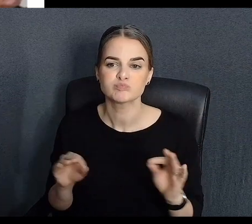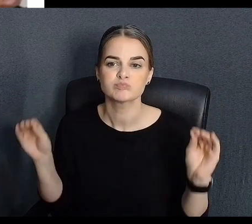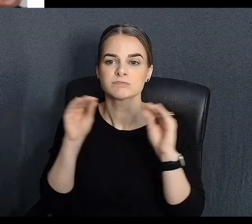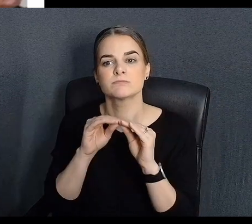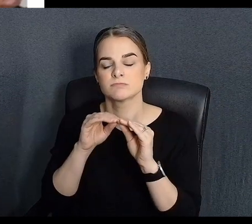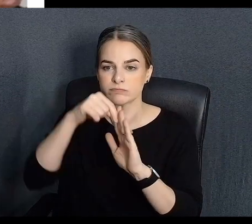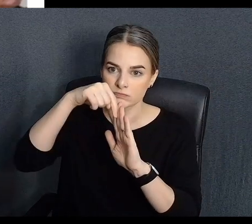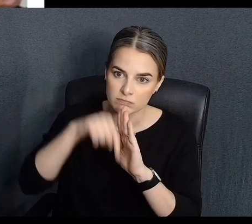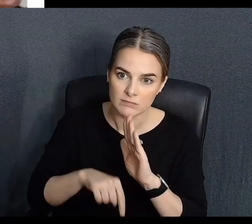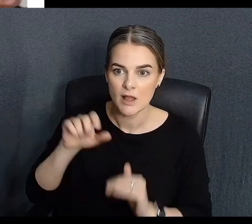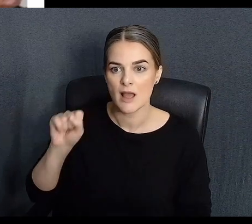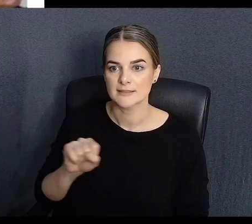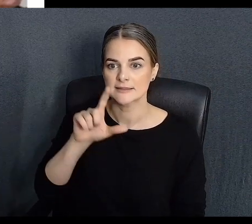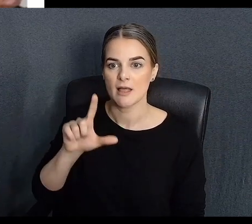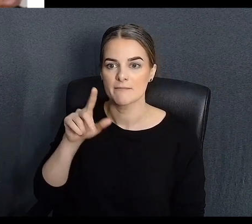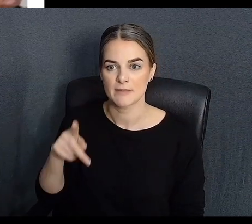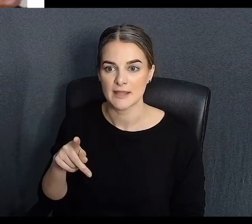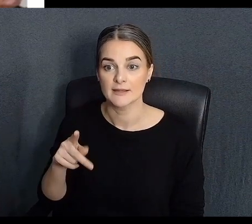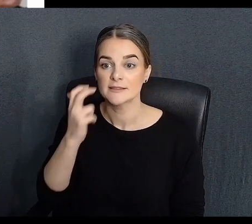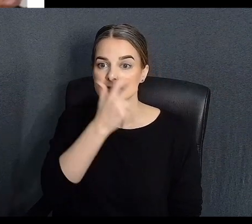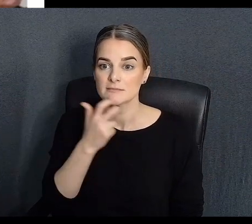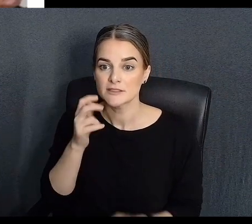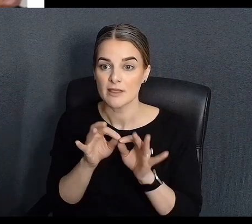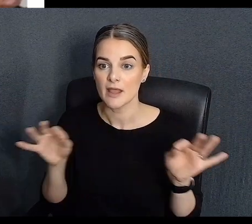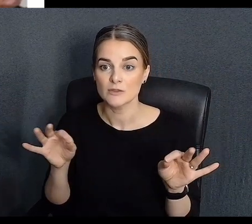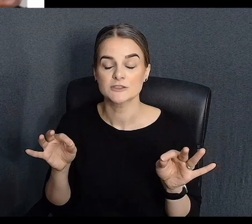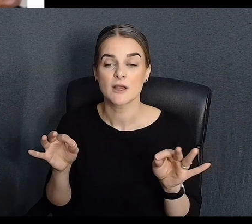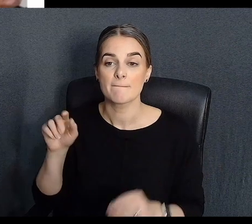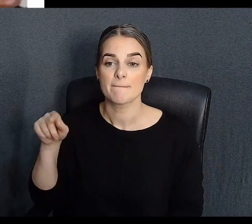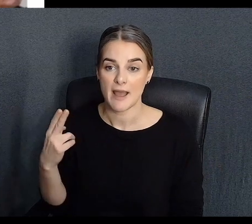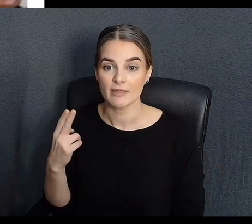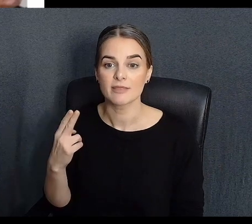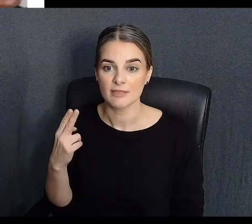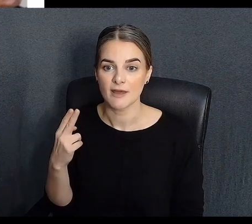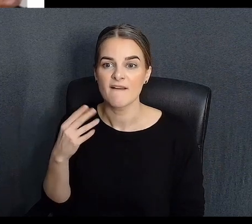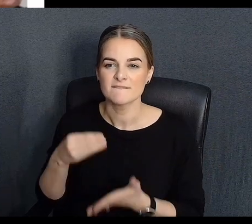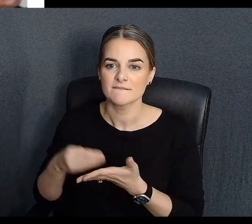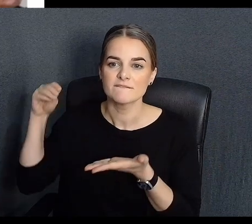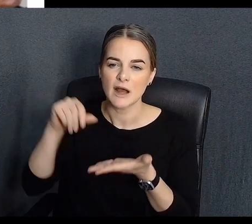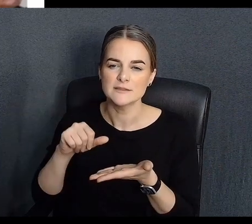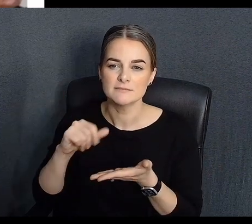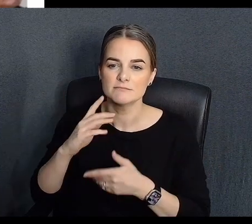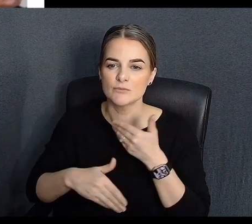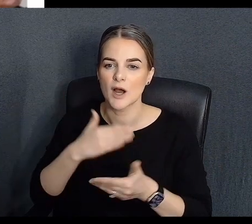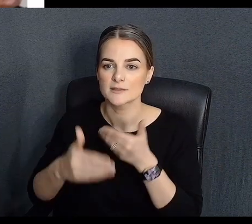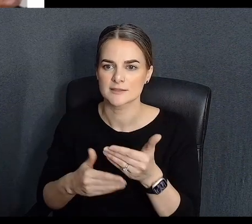so that speech language pathologist funding process. I've kind of already mentioned some of this funding